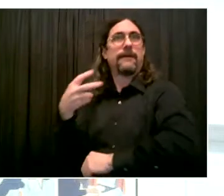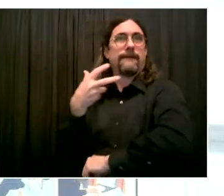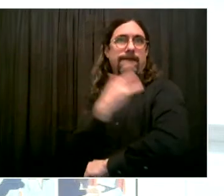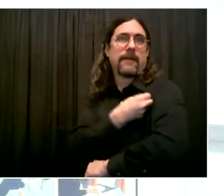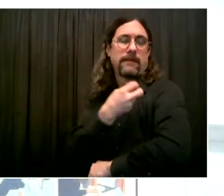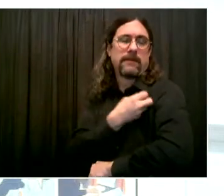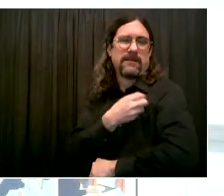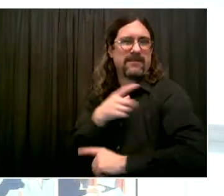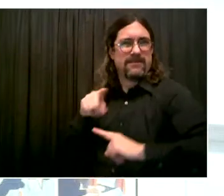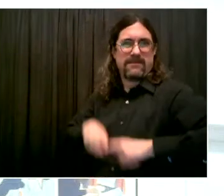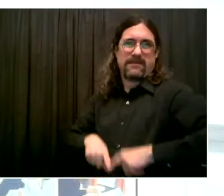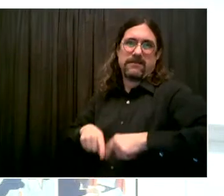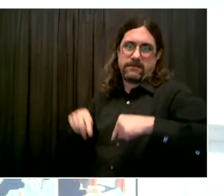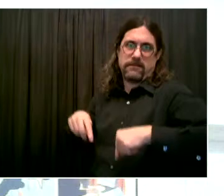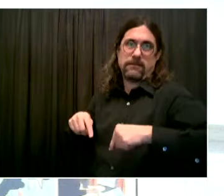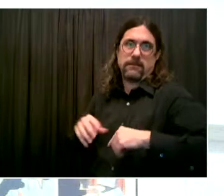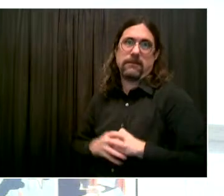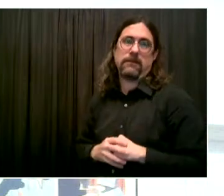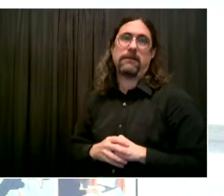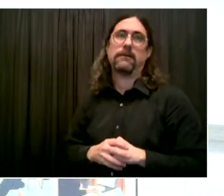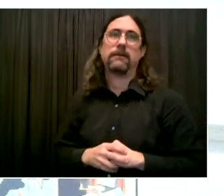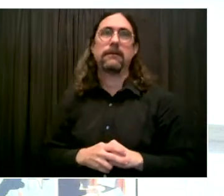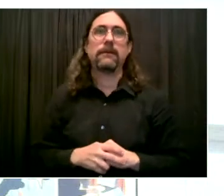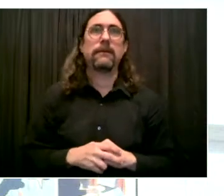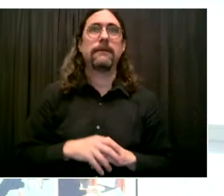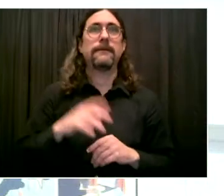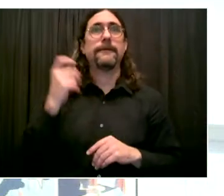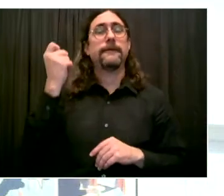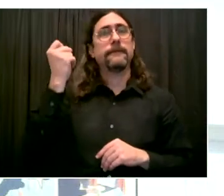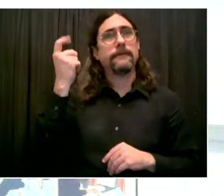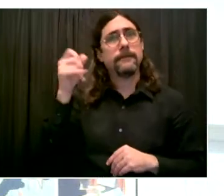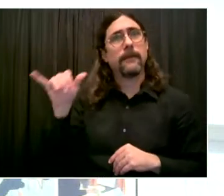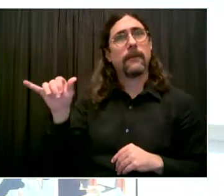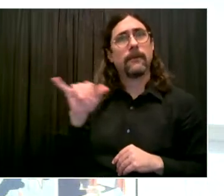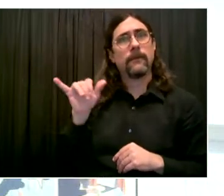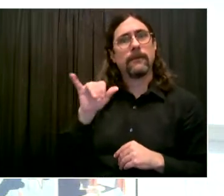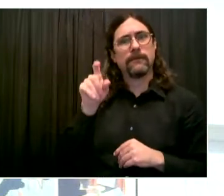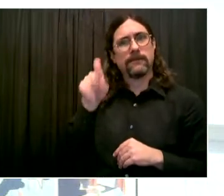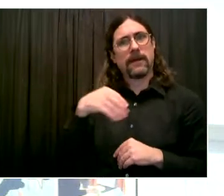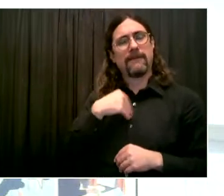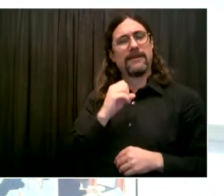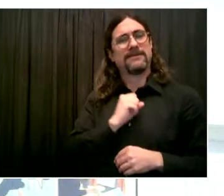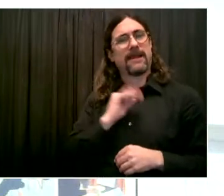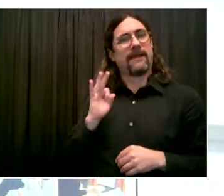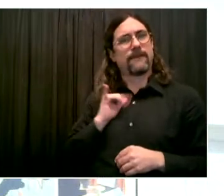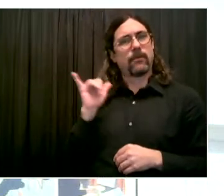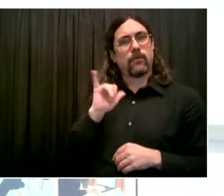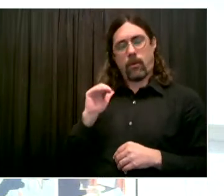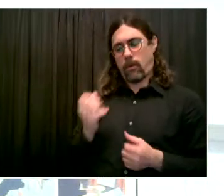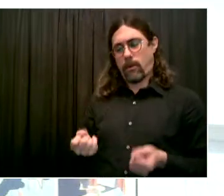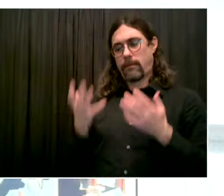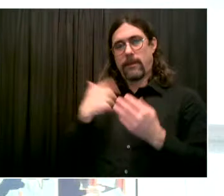YESTERDAY. AS WELL AS THE SUPPLY OF THE